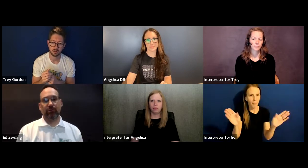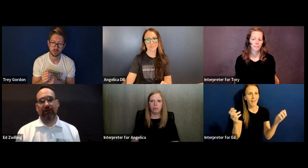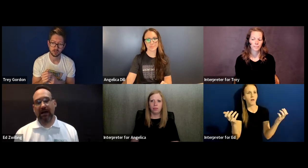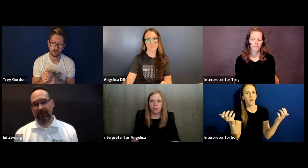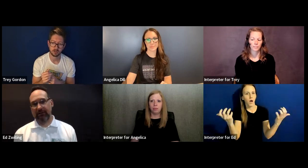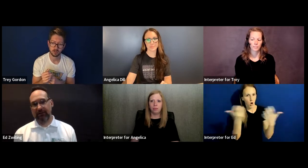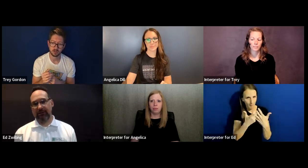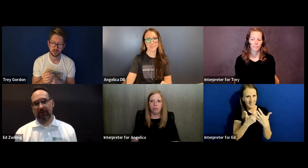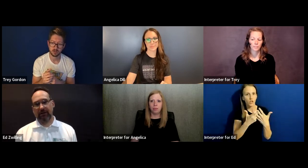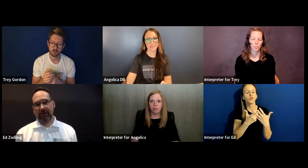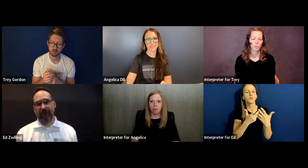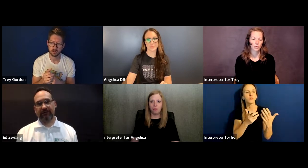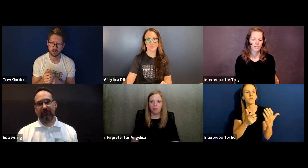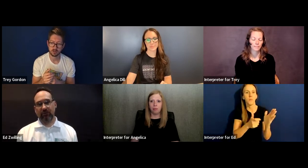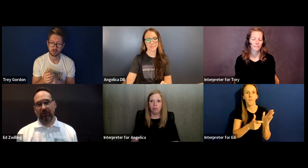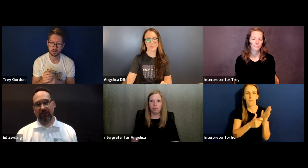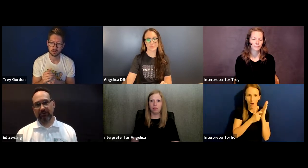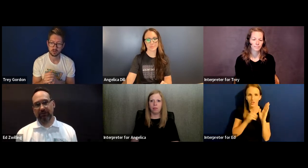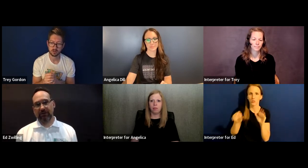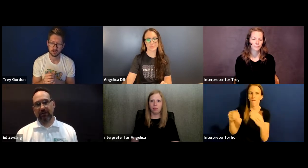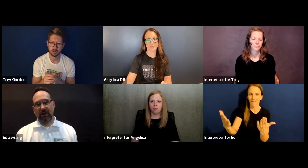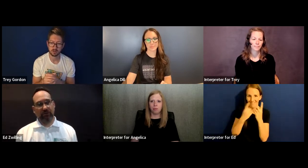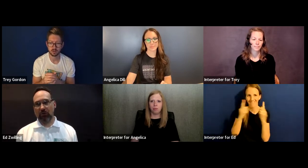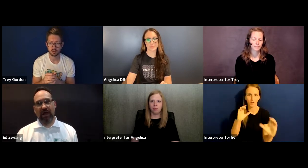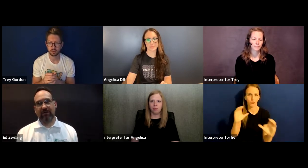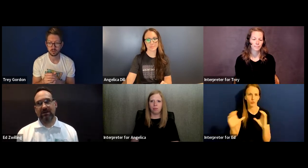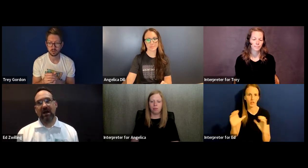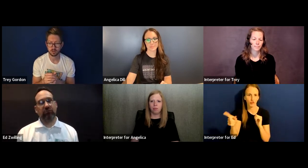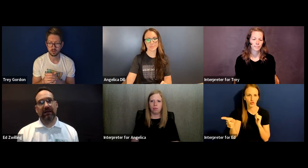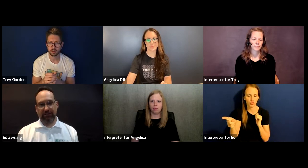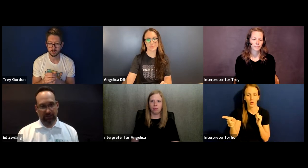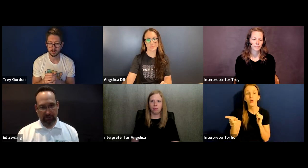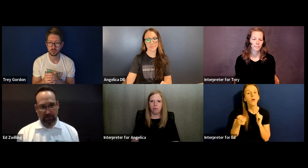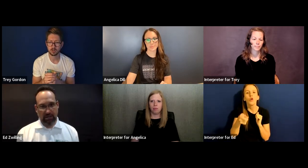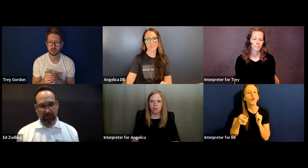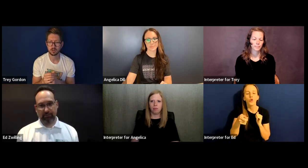provide the uh effective communications i mean you don't have any obligation as a